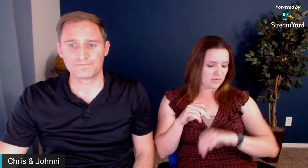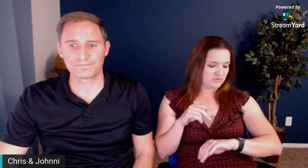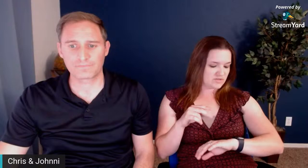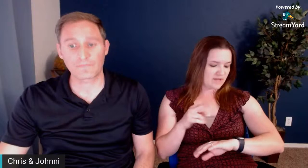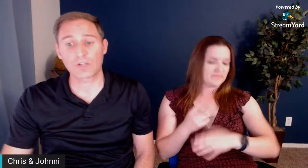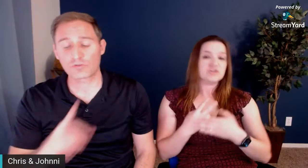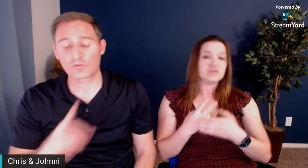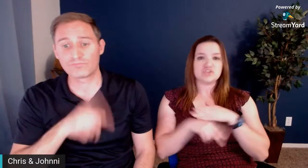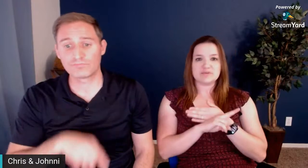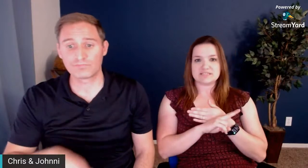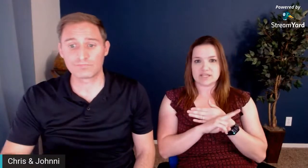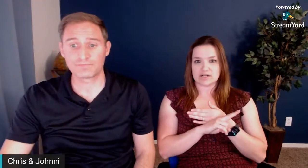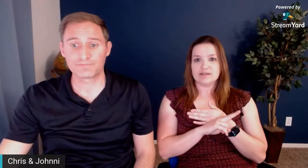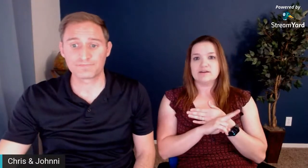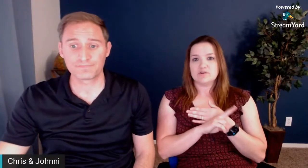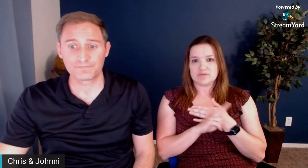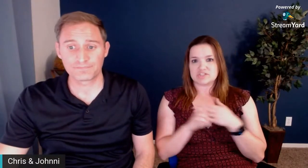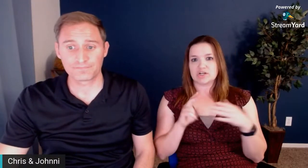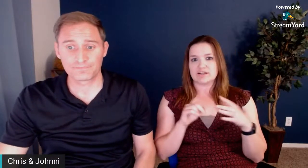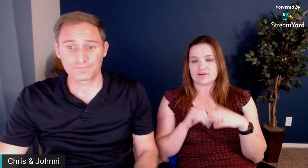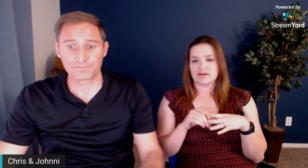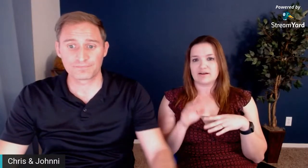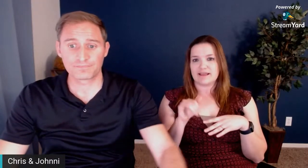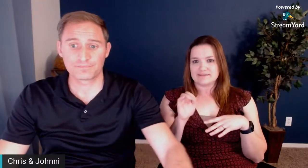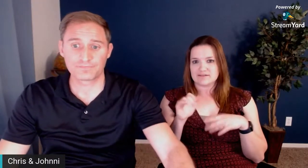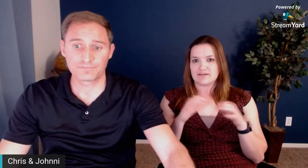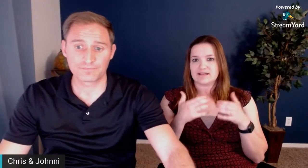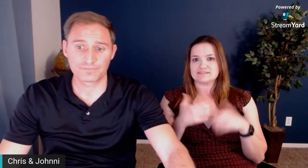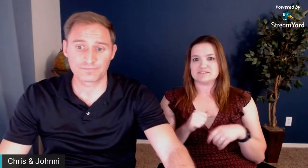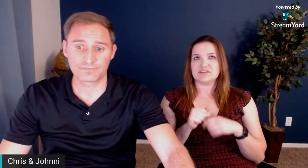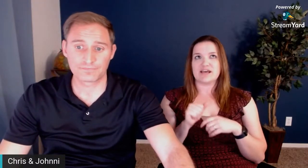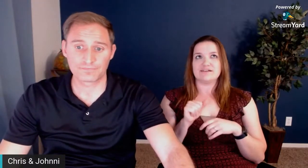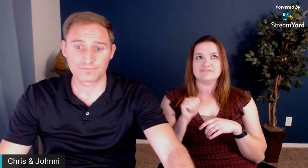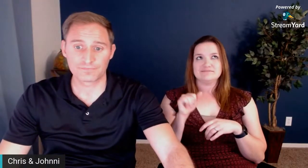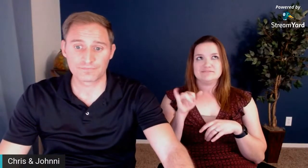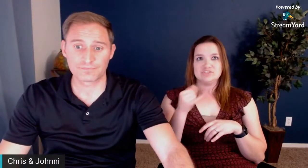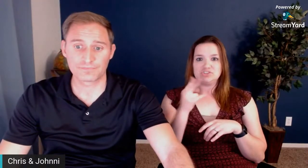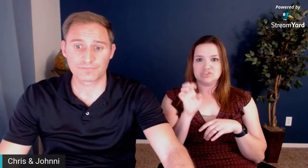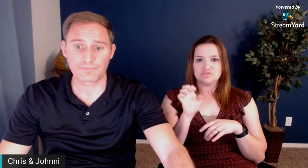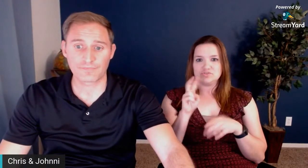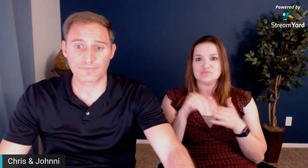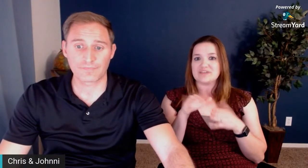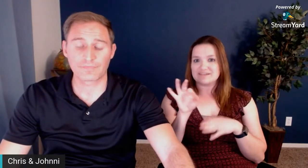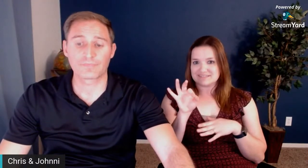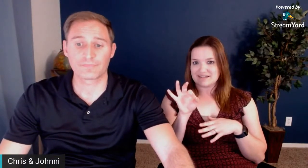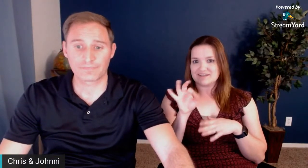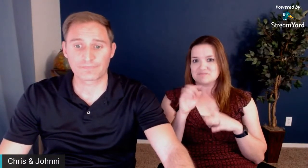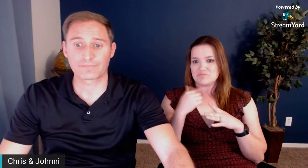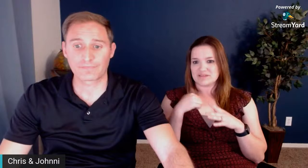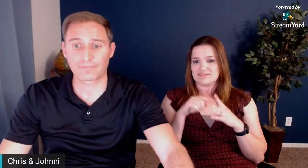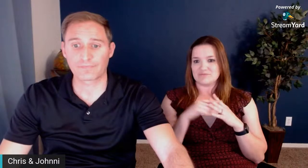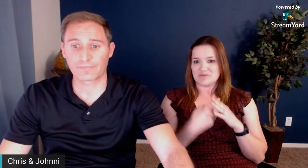anyone so yeah two weeks later we started our asl class so yeah june 2009 is when we when we